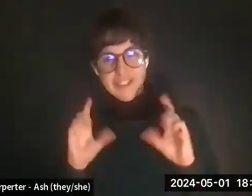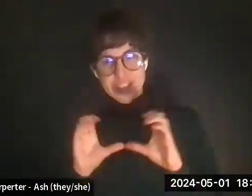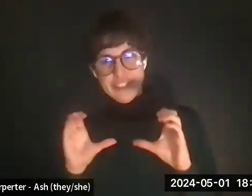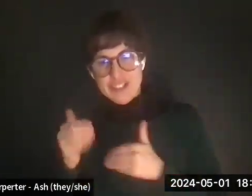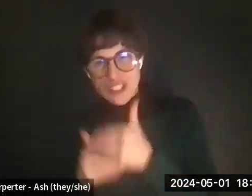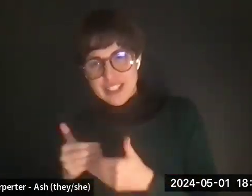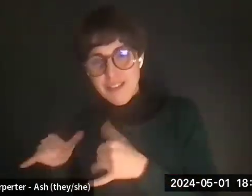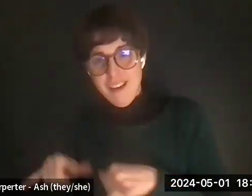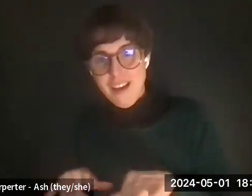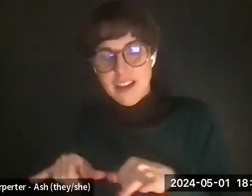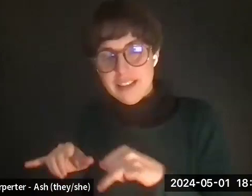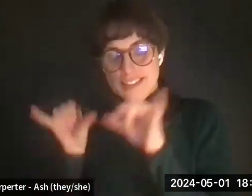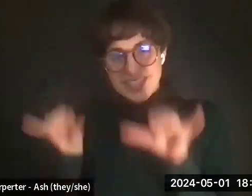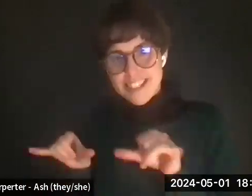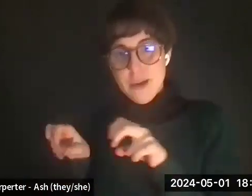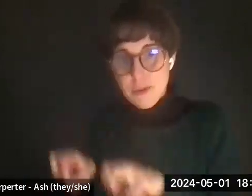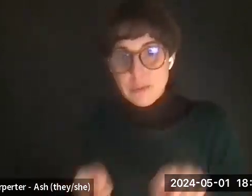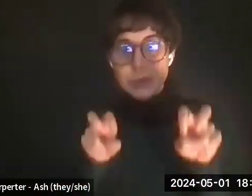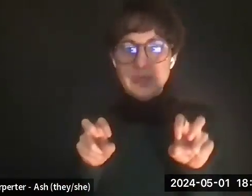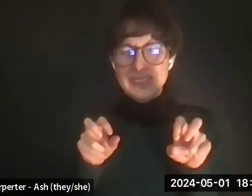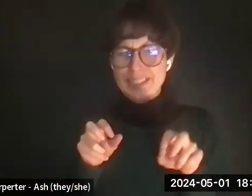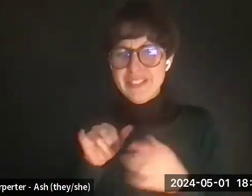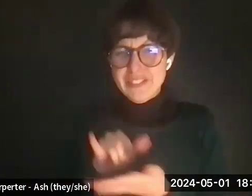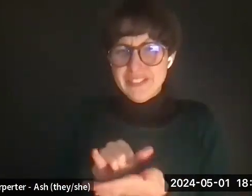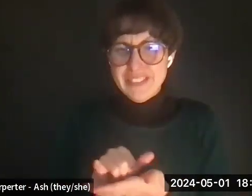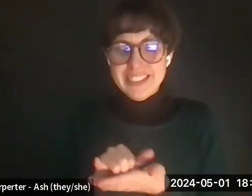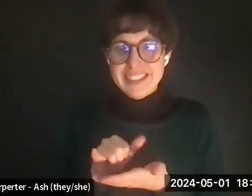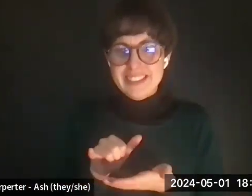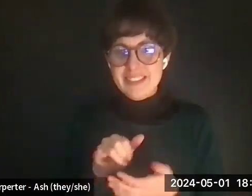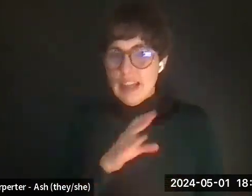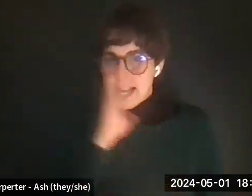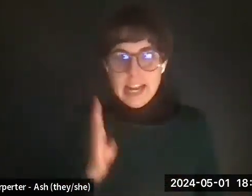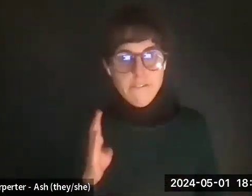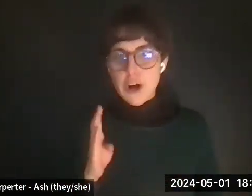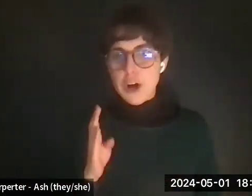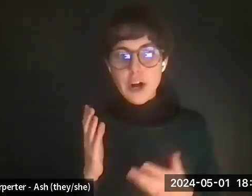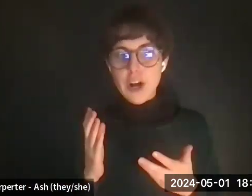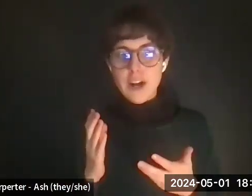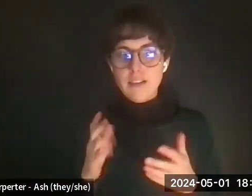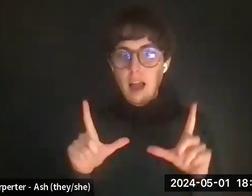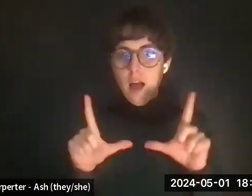And again, I've never had it revoked. I've never had one day where I wasn't a certified counselor and going on 20 years.